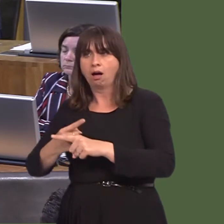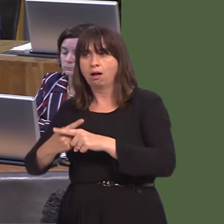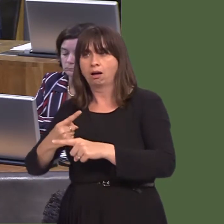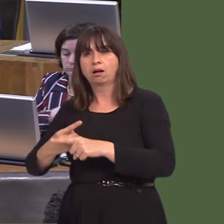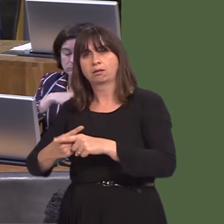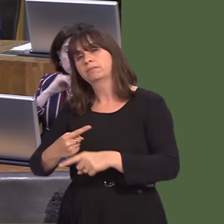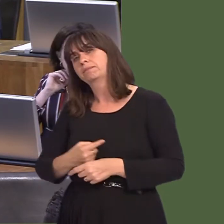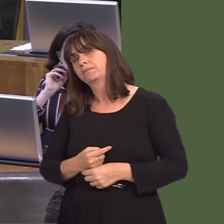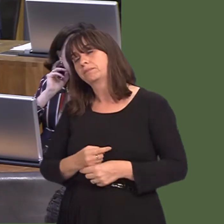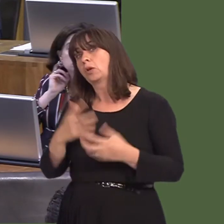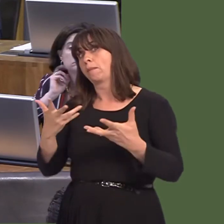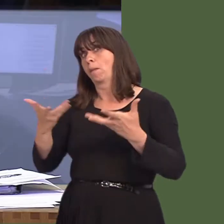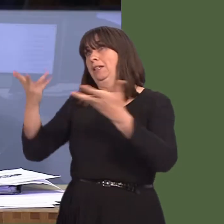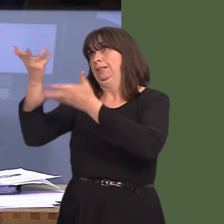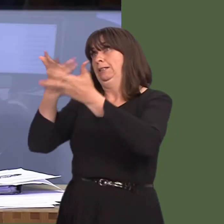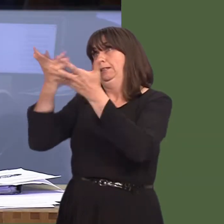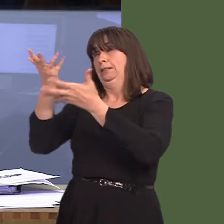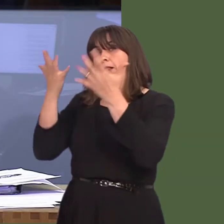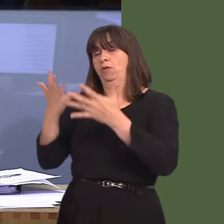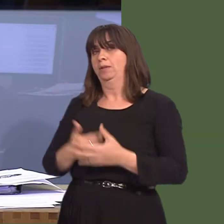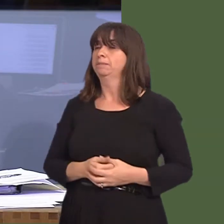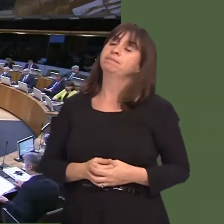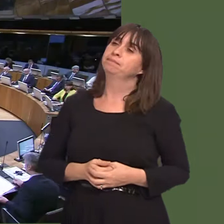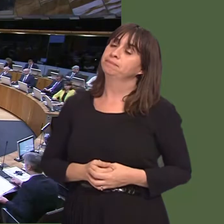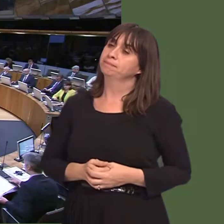that proposal with BC. Y Llywydd / The Llywydd: Rhun ap Iorwerth. Cwestiwn 5, Mick Antoniw. Mick Antoniw AM: 5.